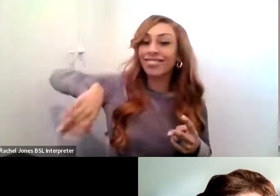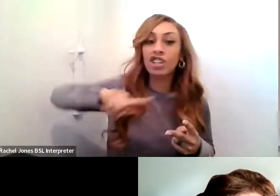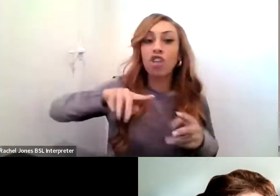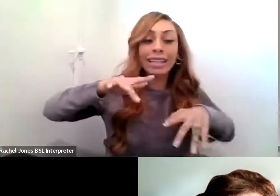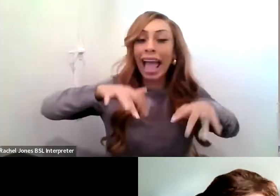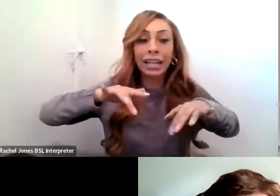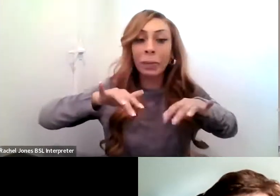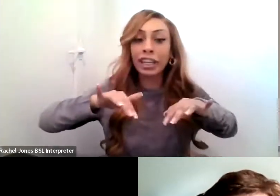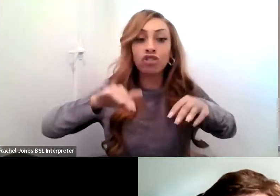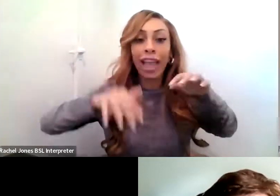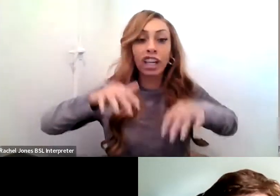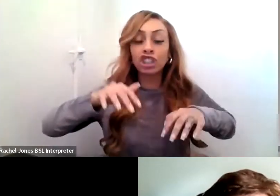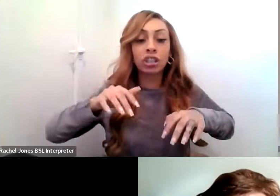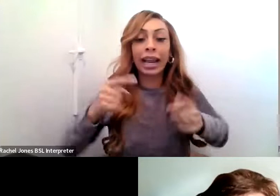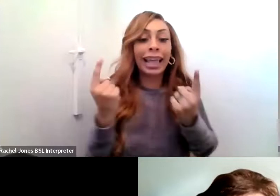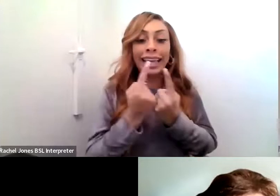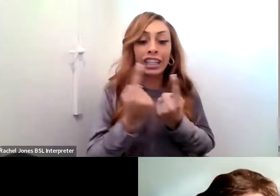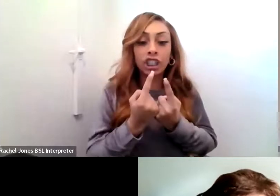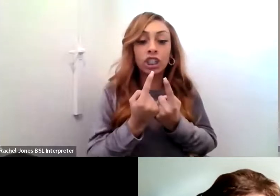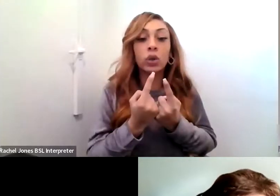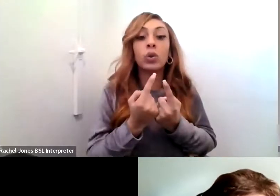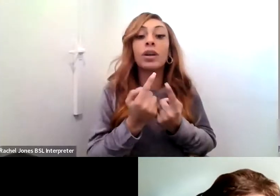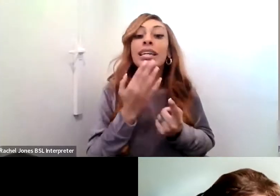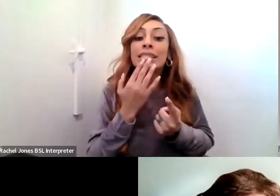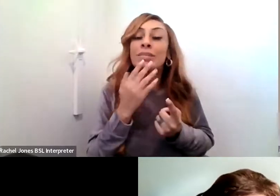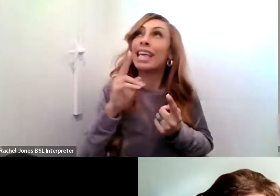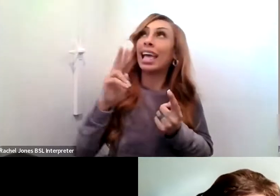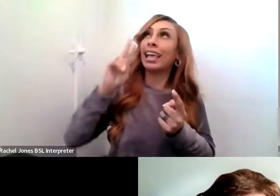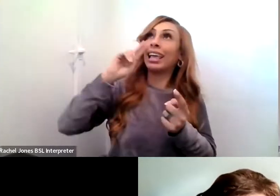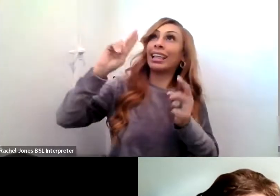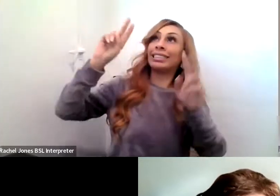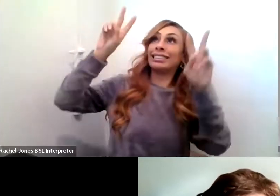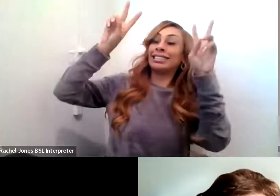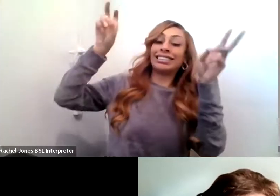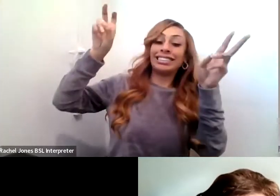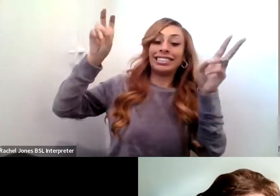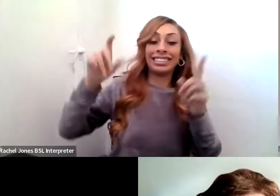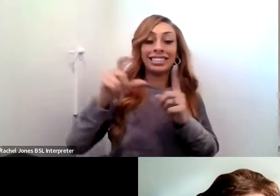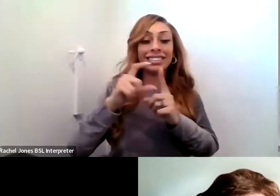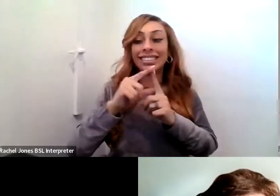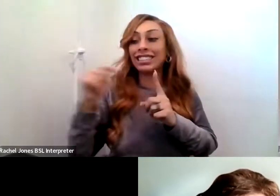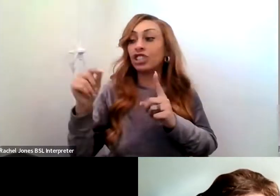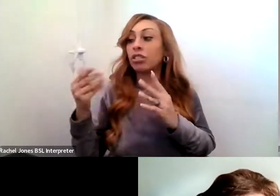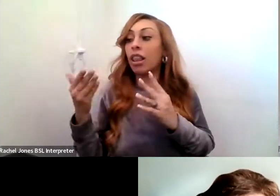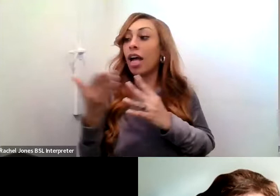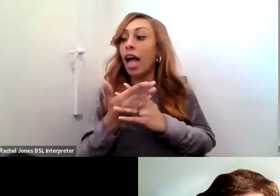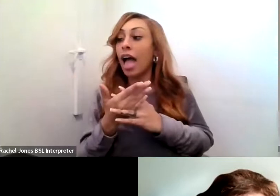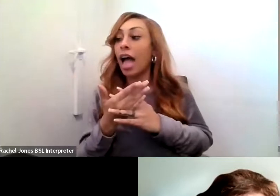I think there's also a mistake in terms of seeing it as: digital access provisions make it easier